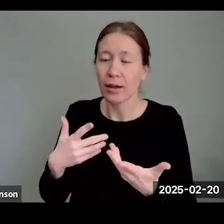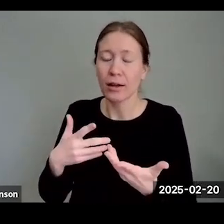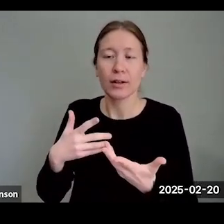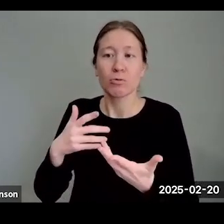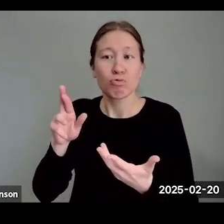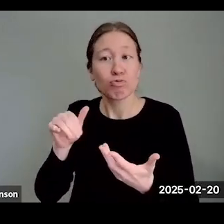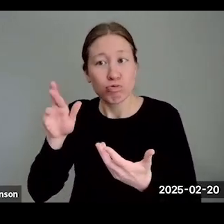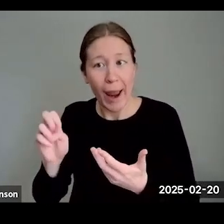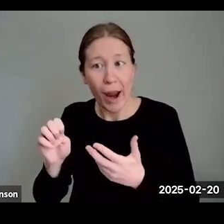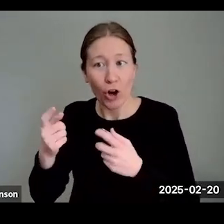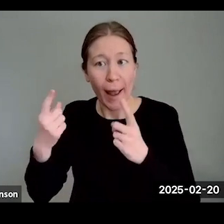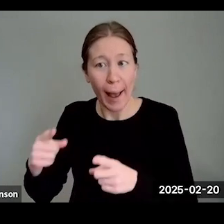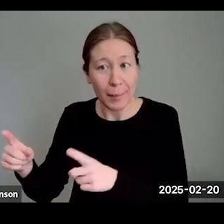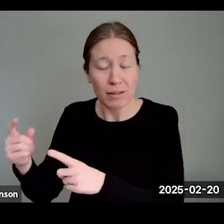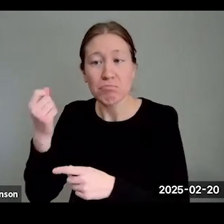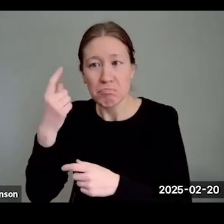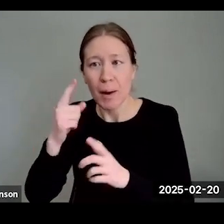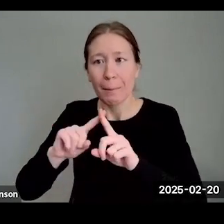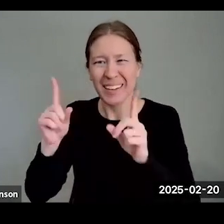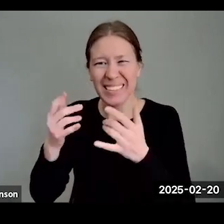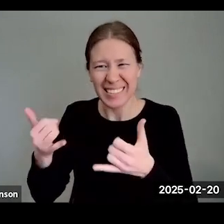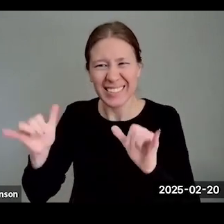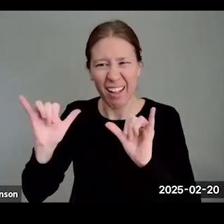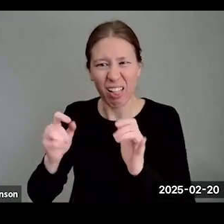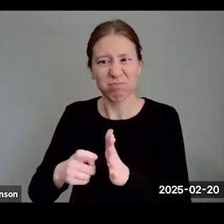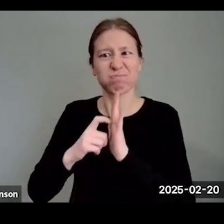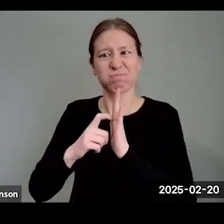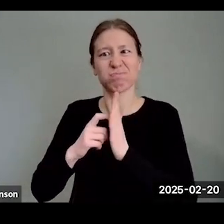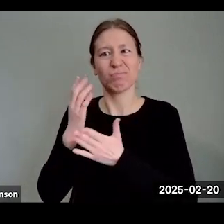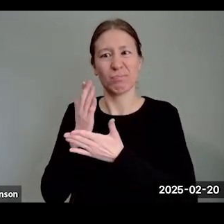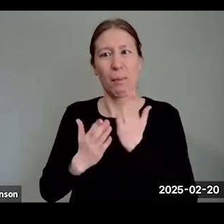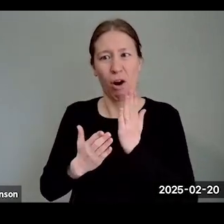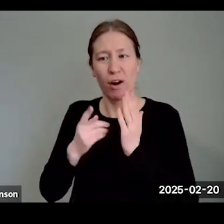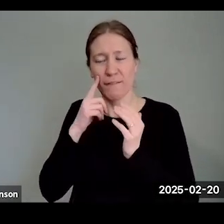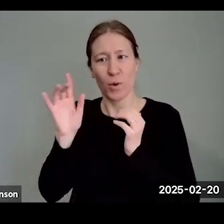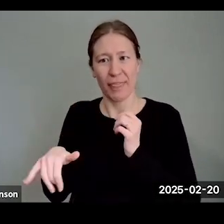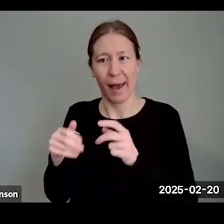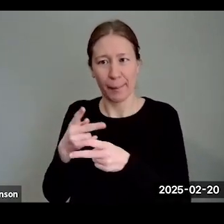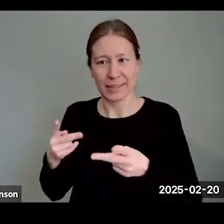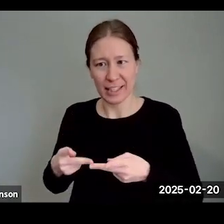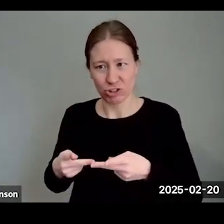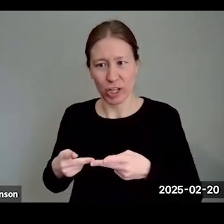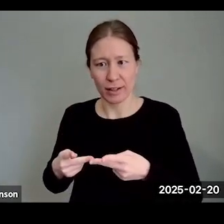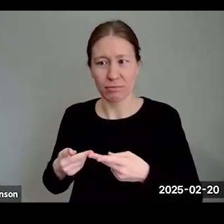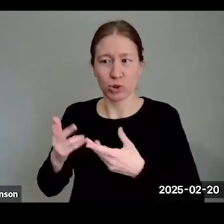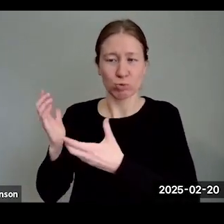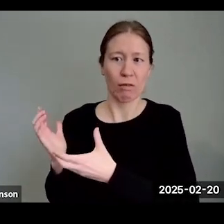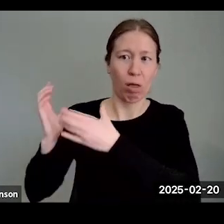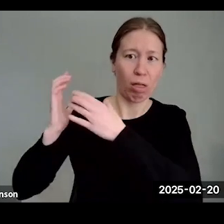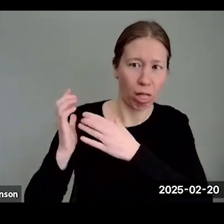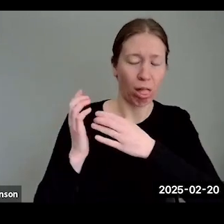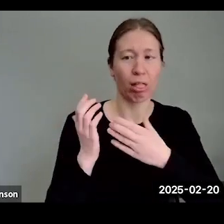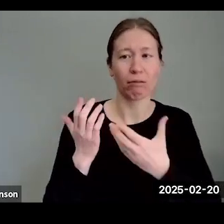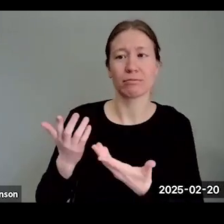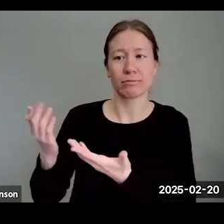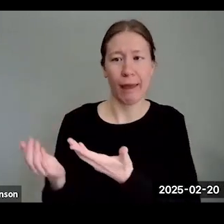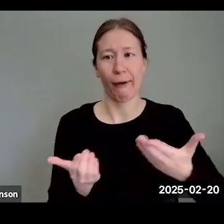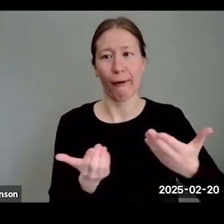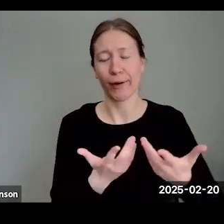but it is still an essential function of the position. So again, we're gonna go into more detail on this, in a bit later in the presentation.